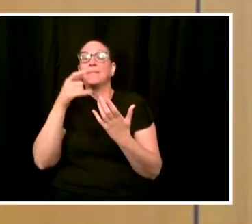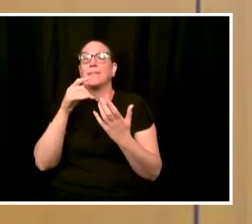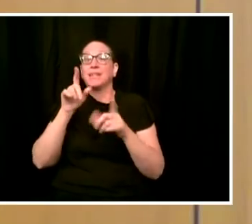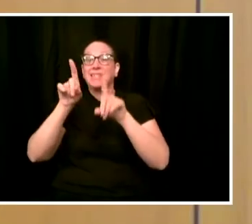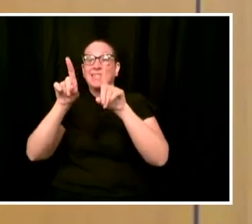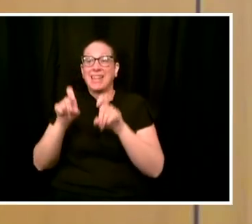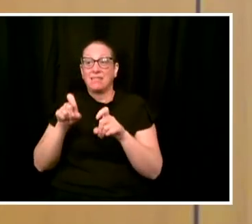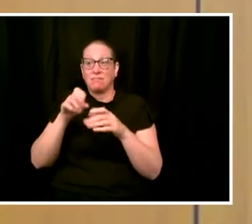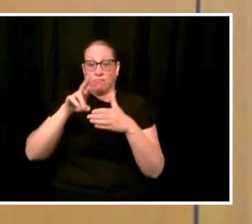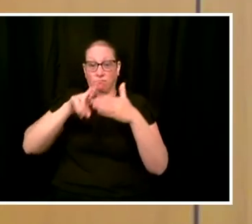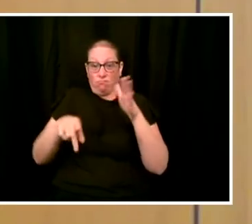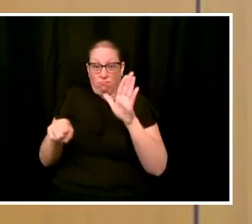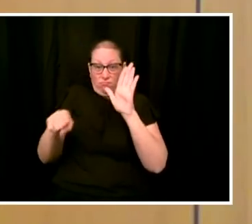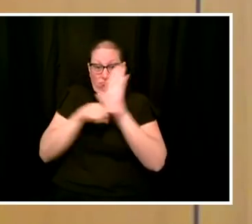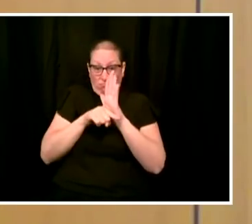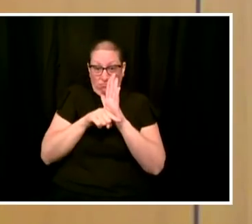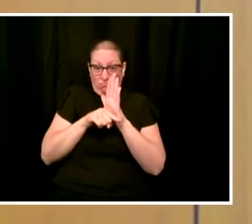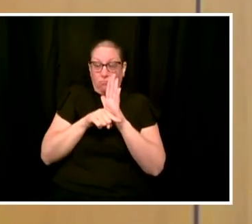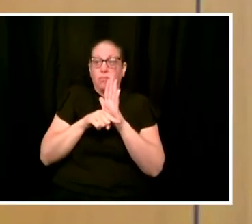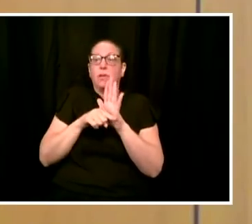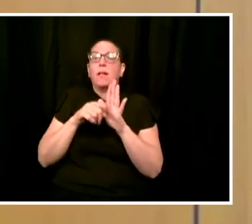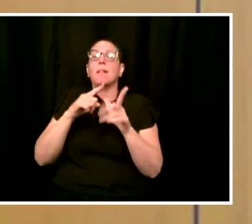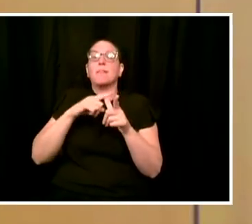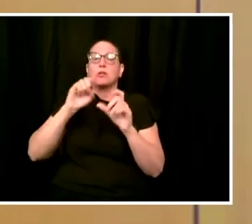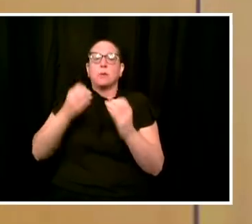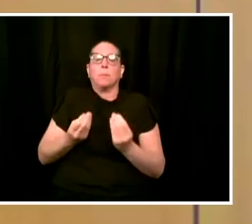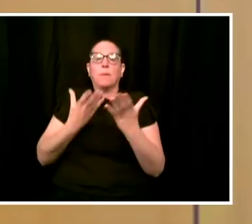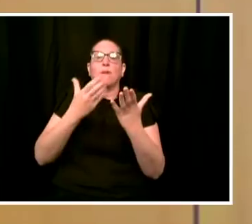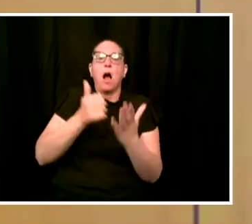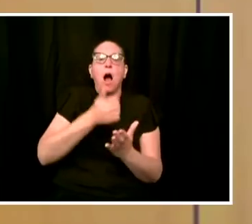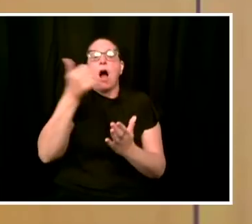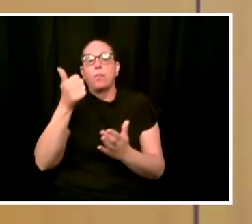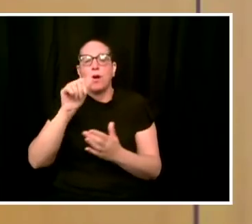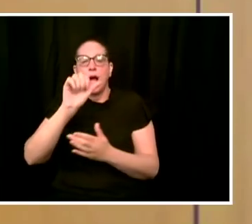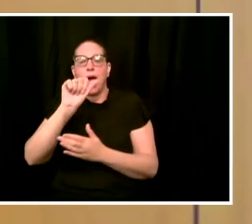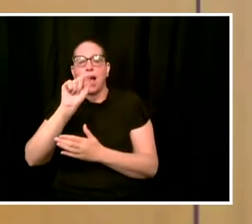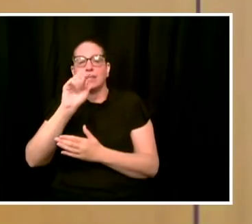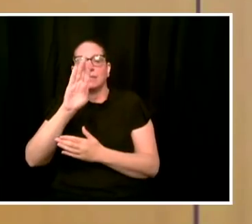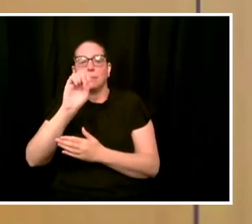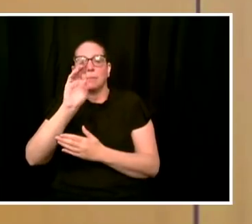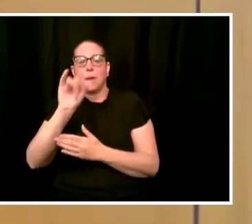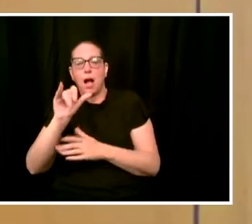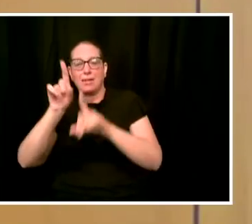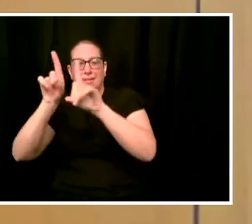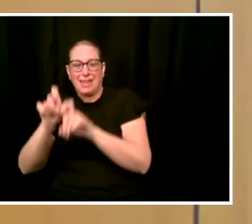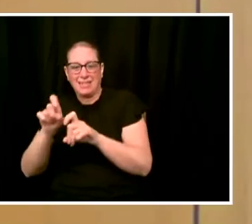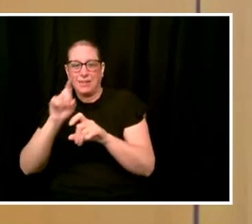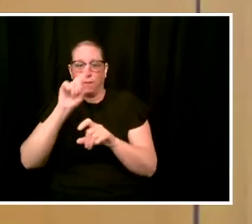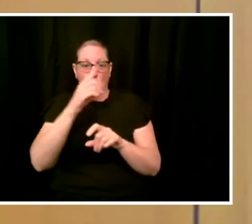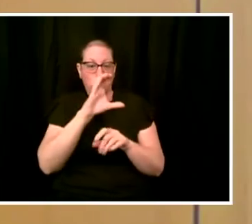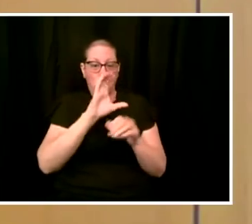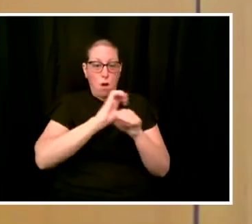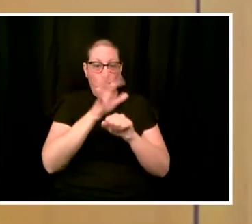MEANING THAT IF IT DOES COME BACK NEGATIVE, THEY SHOULD ALSO CONSIDER DOING